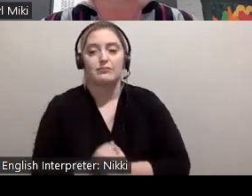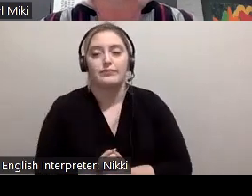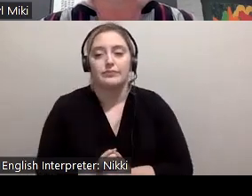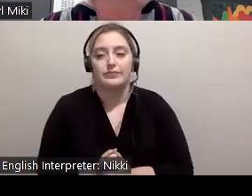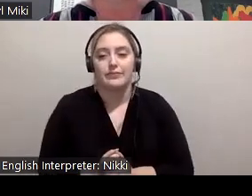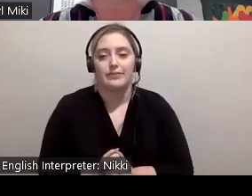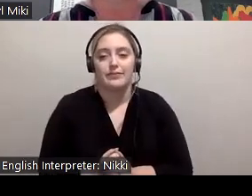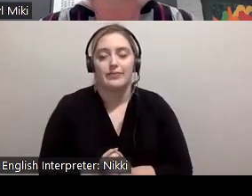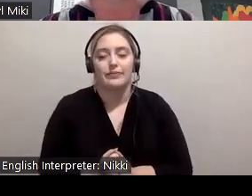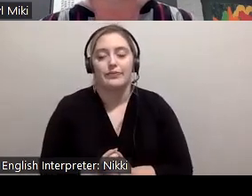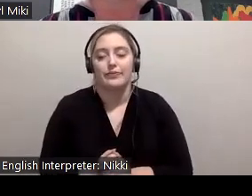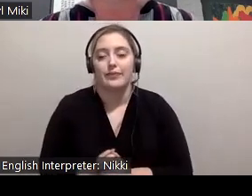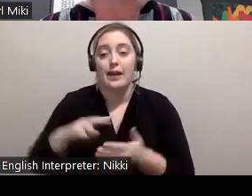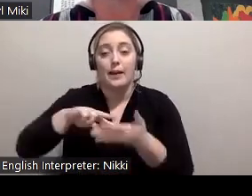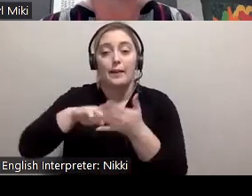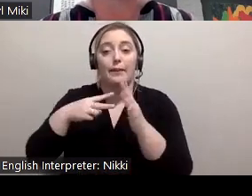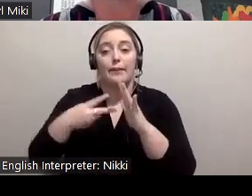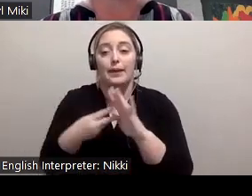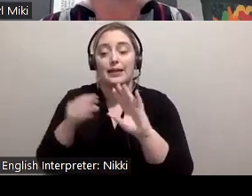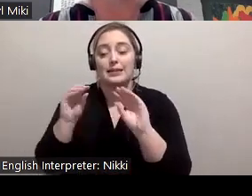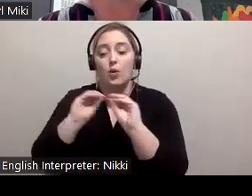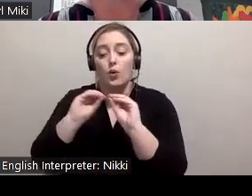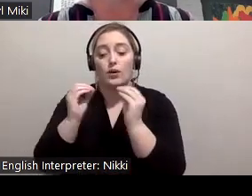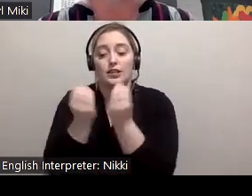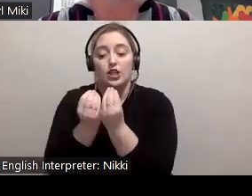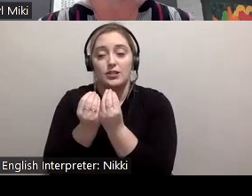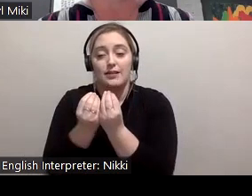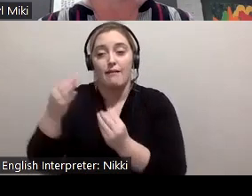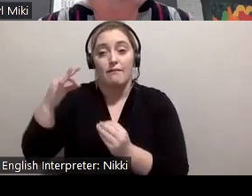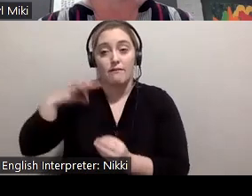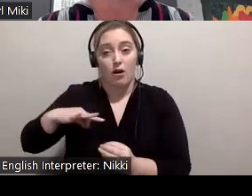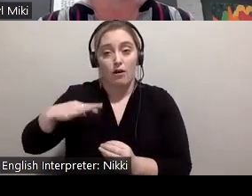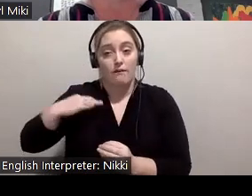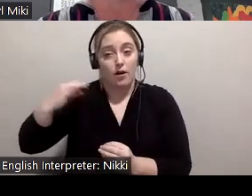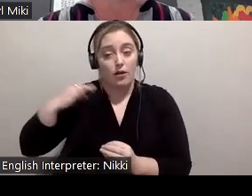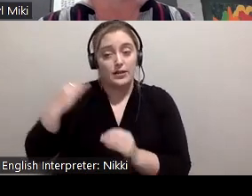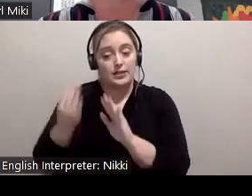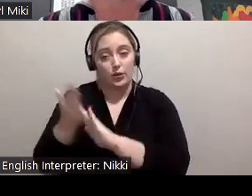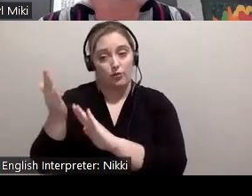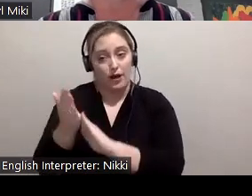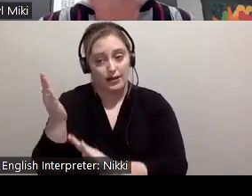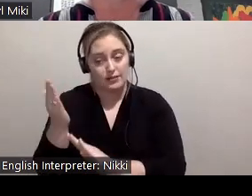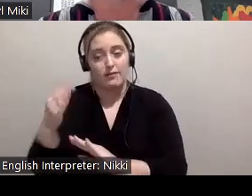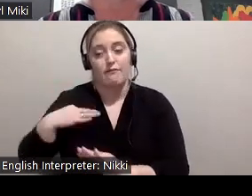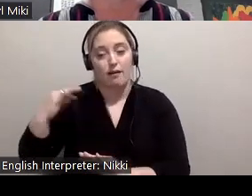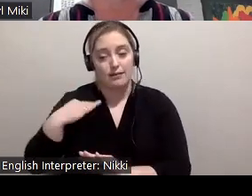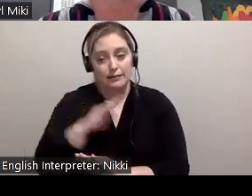organizations that are volunteer run that and that